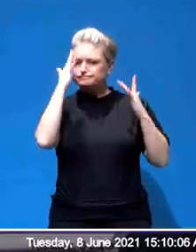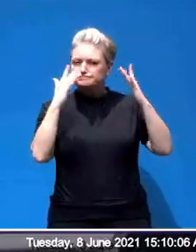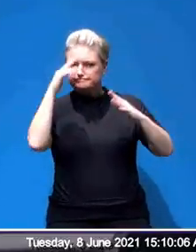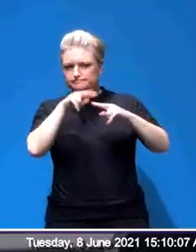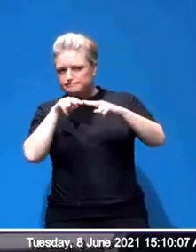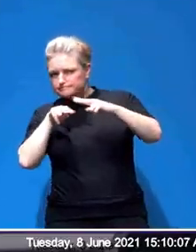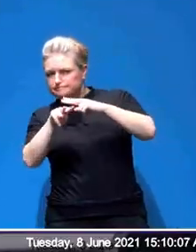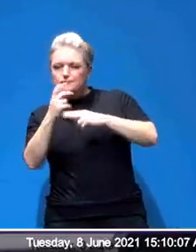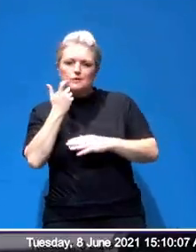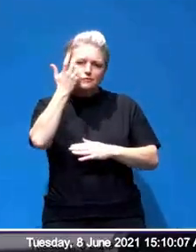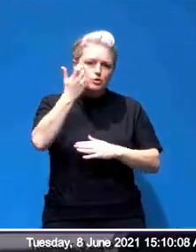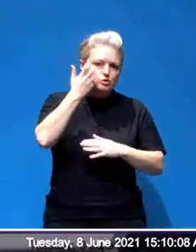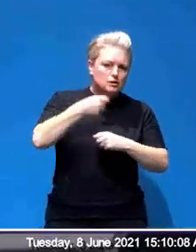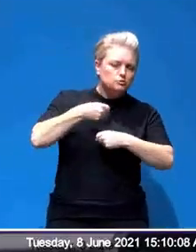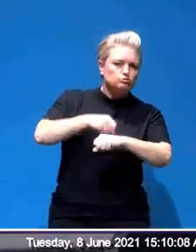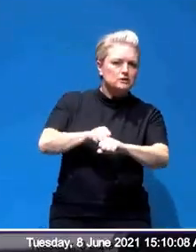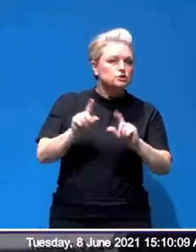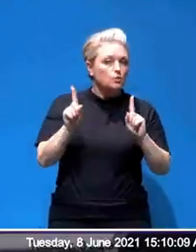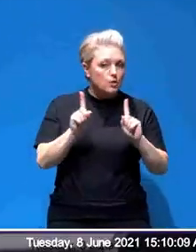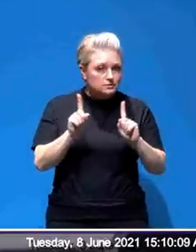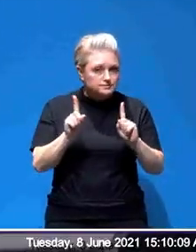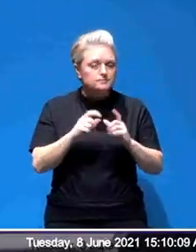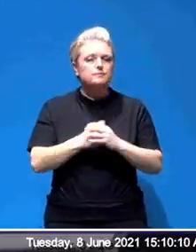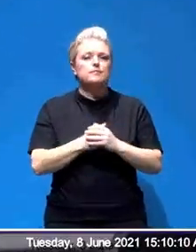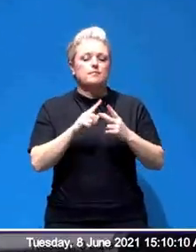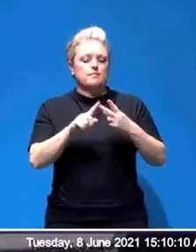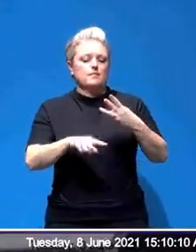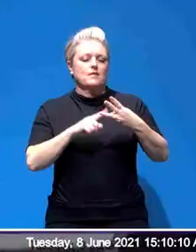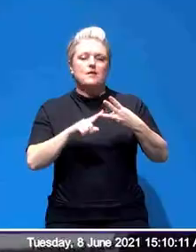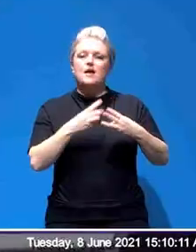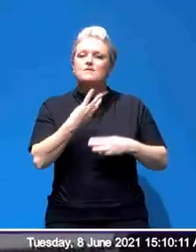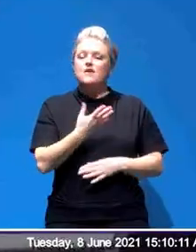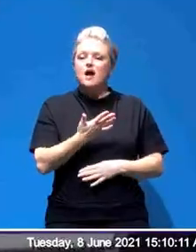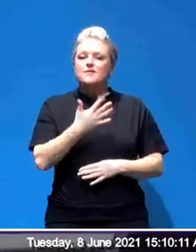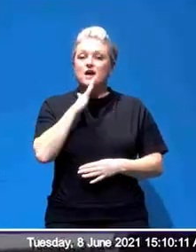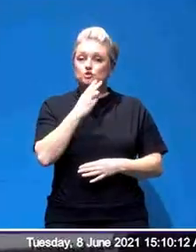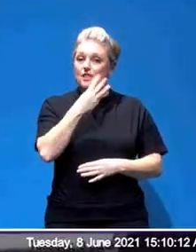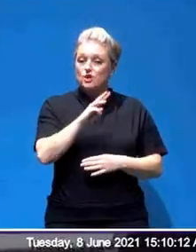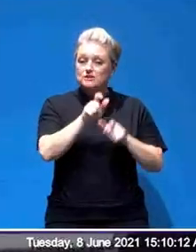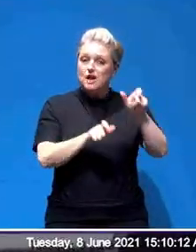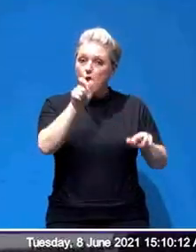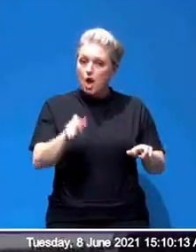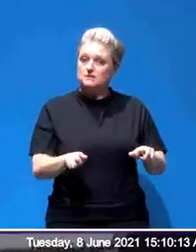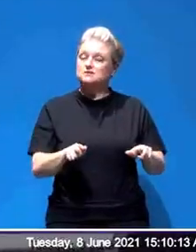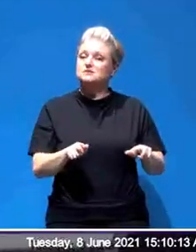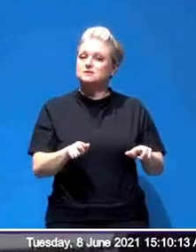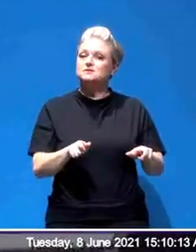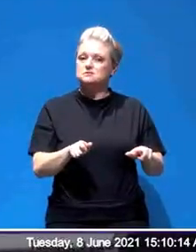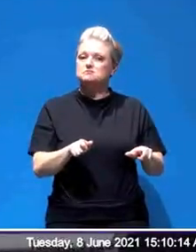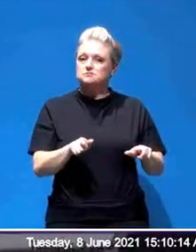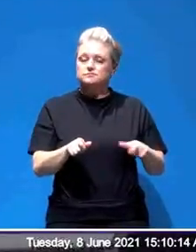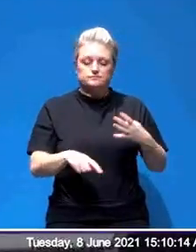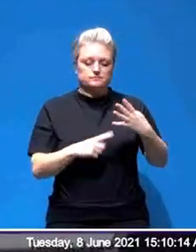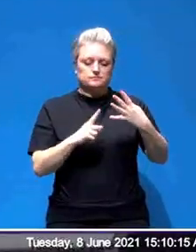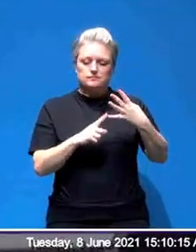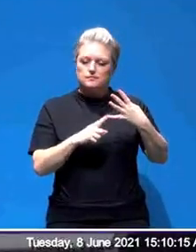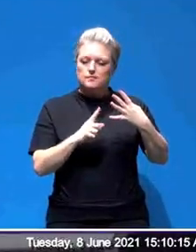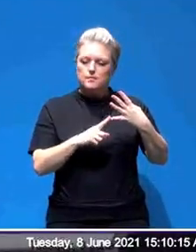responsibility to 530 clients who live within our service, and also the staff.